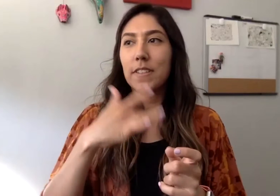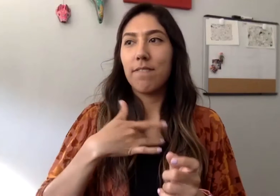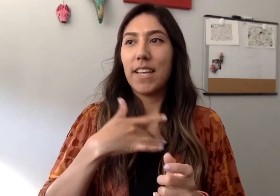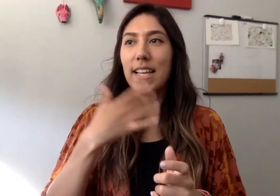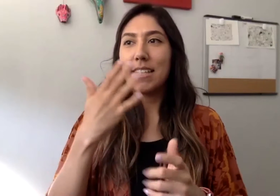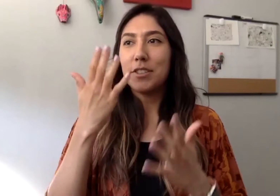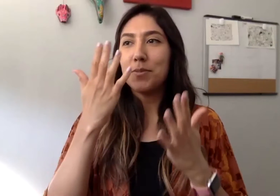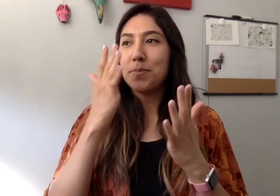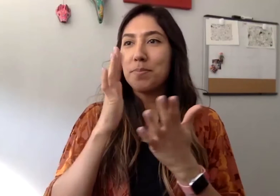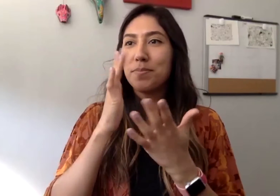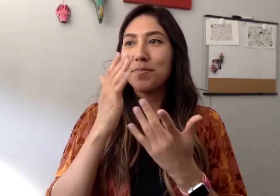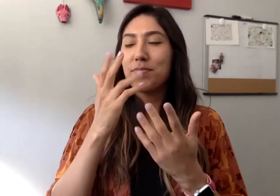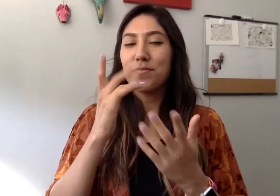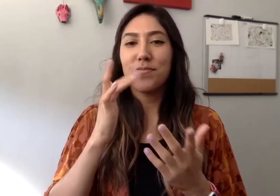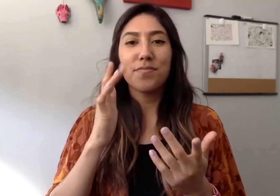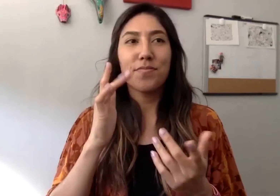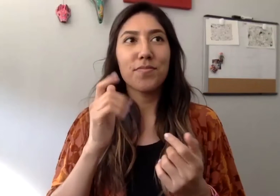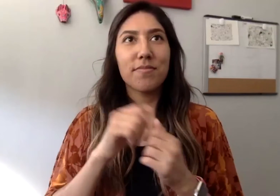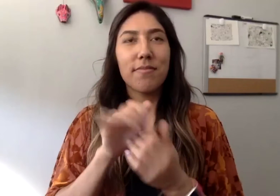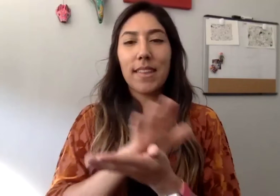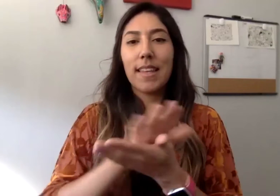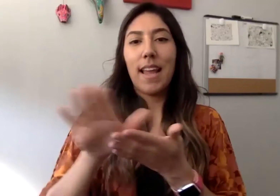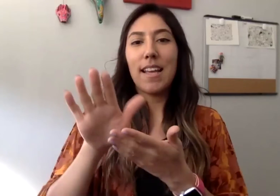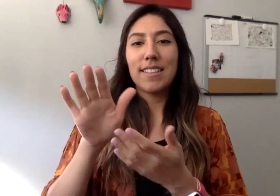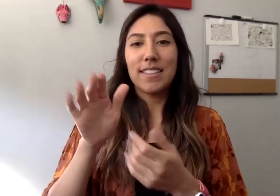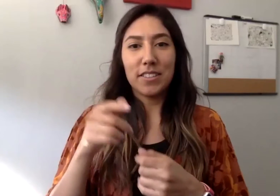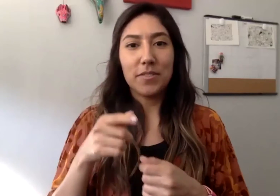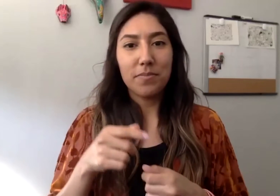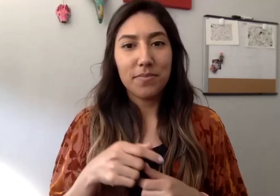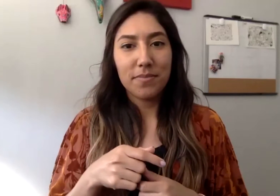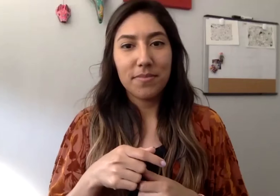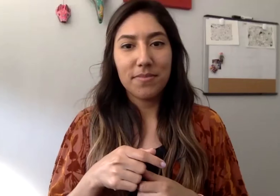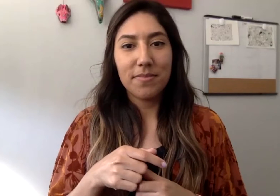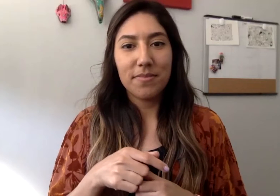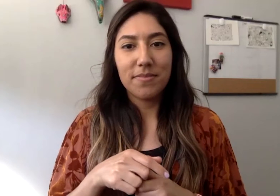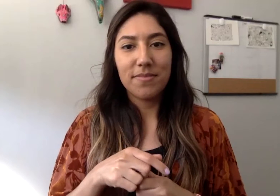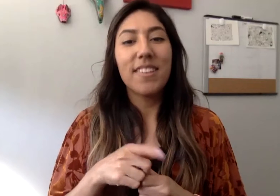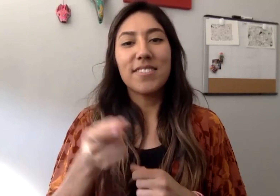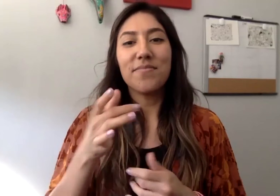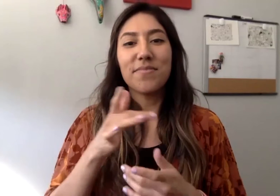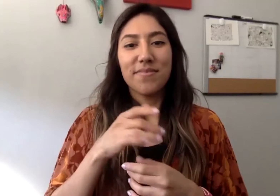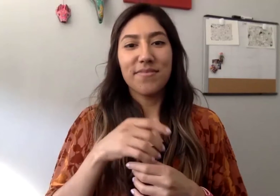It gave dimension and depth